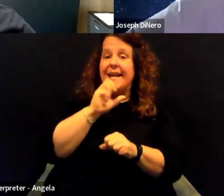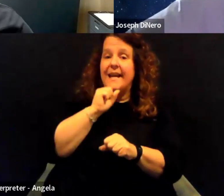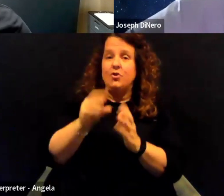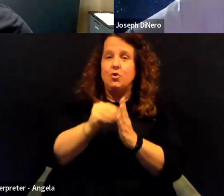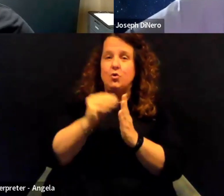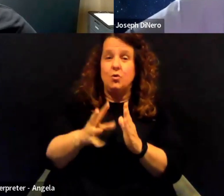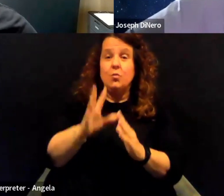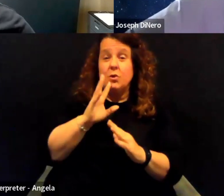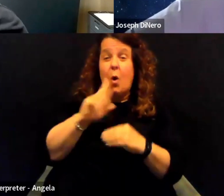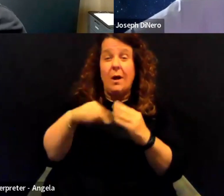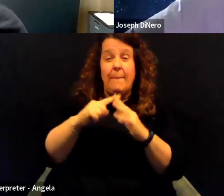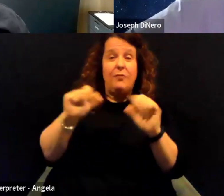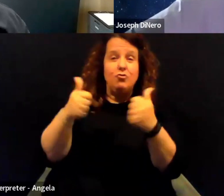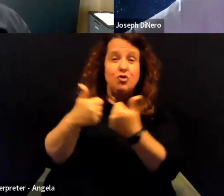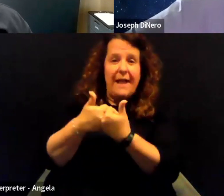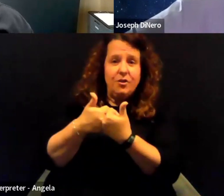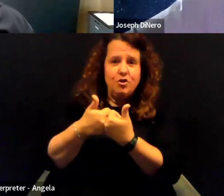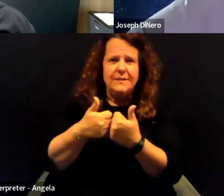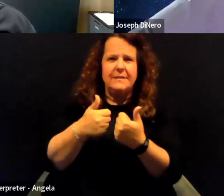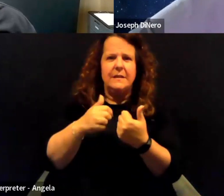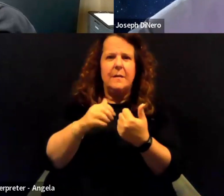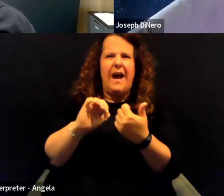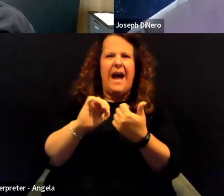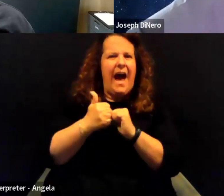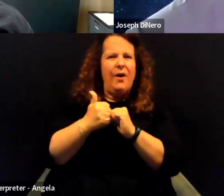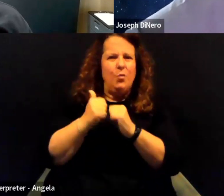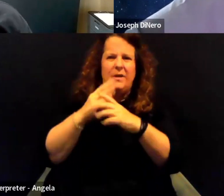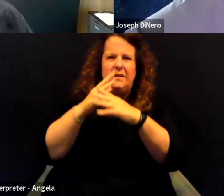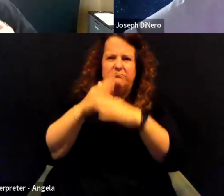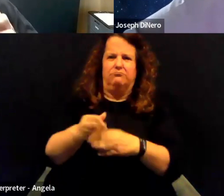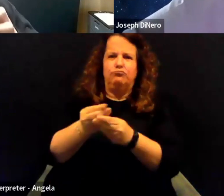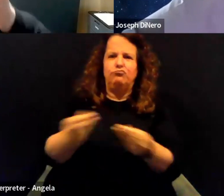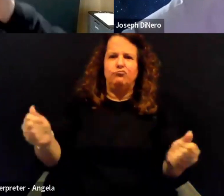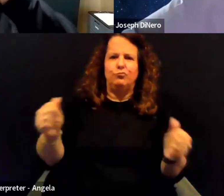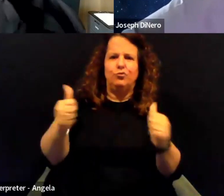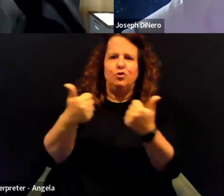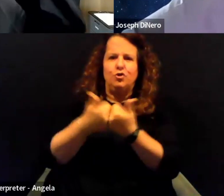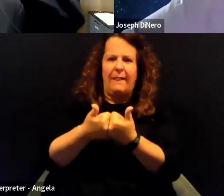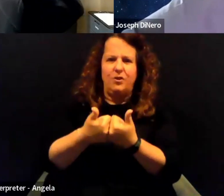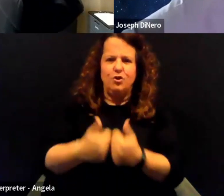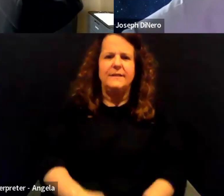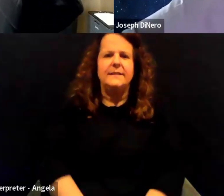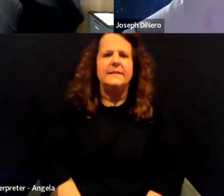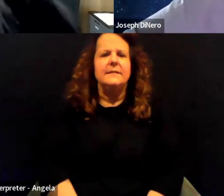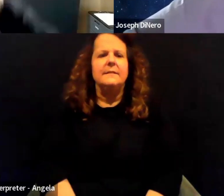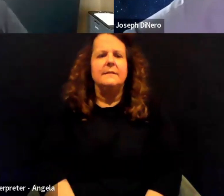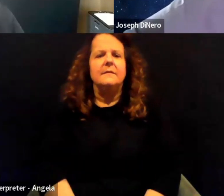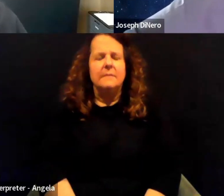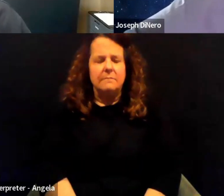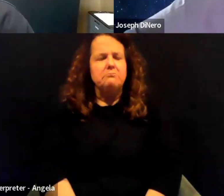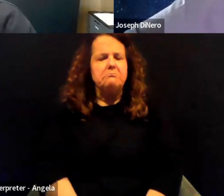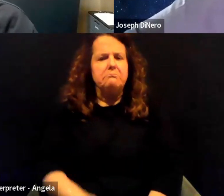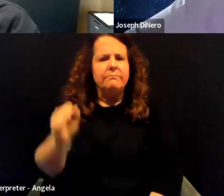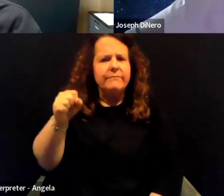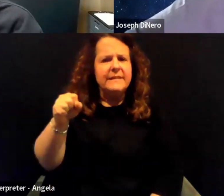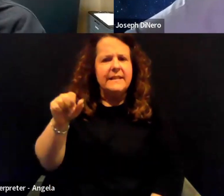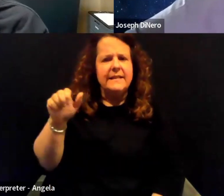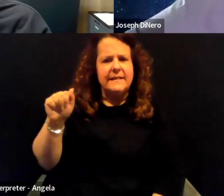do we how do we get past those challenges? We just talked about advocacy. 1 of the things I do with my